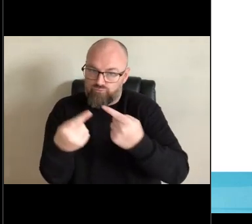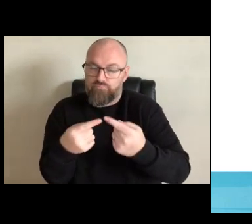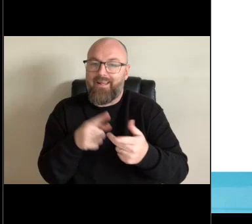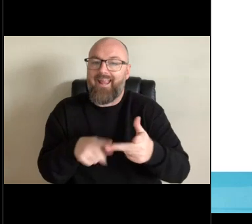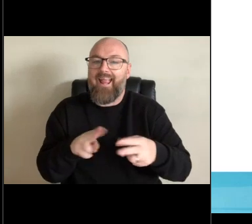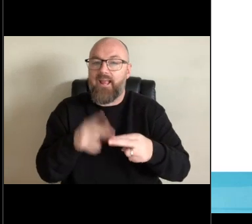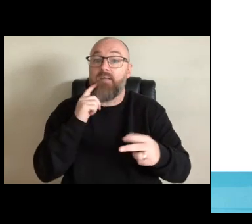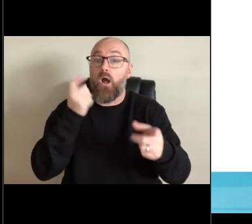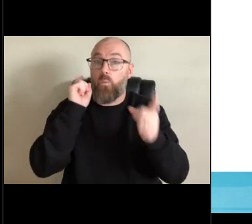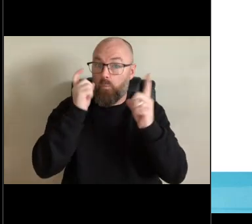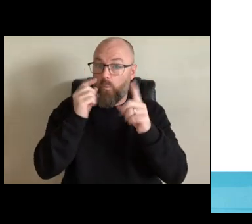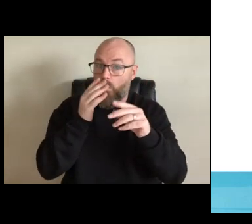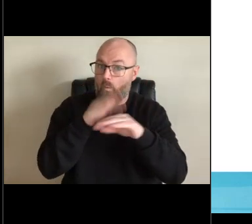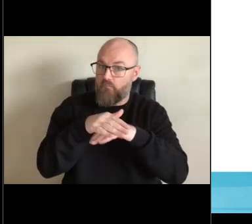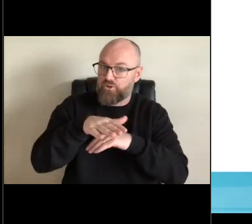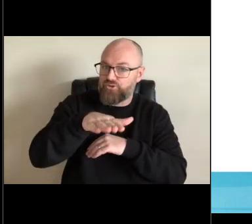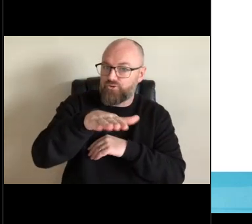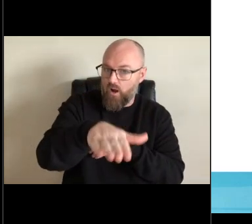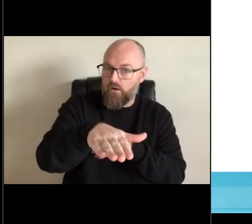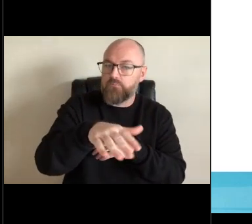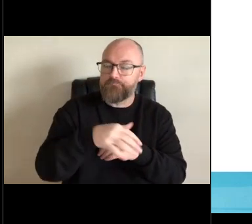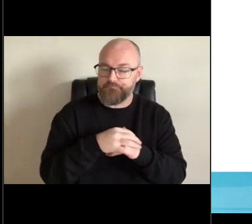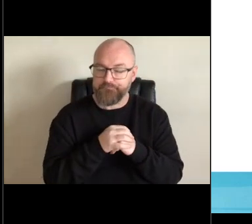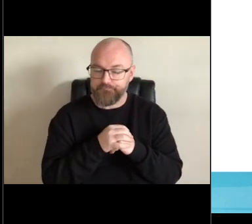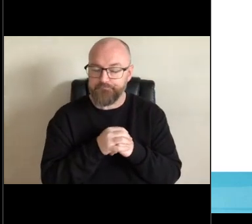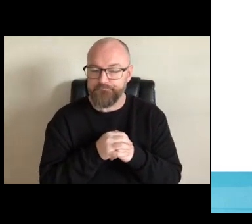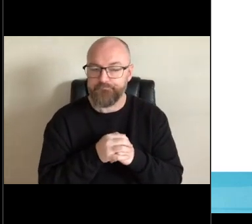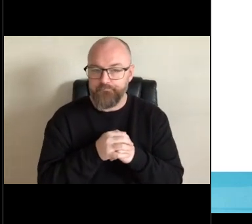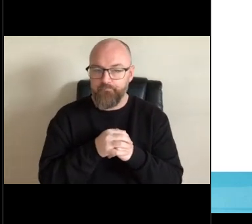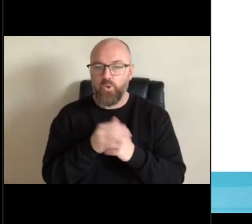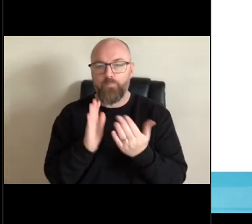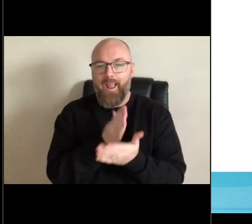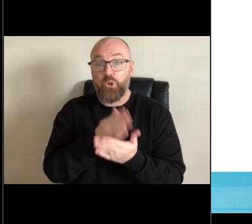court so that the family court has that information and can take account of that